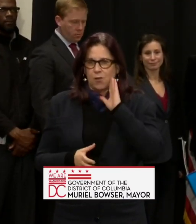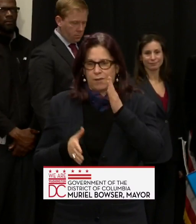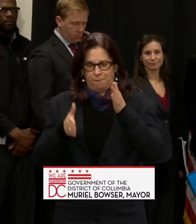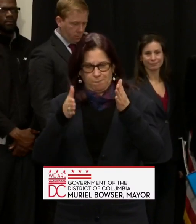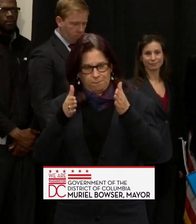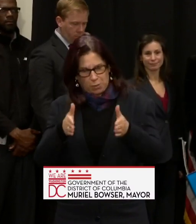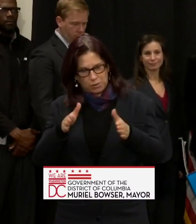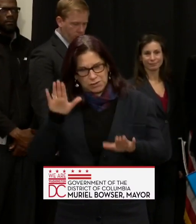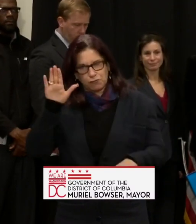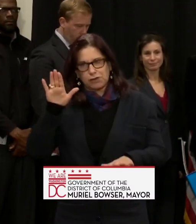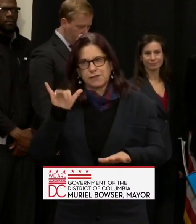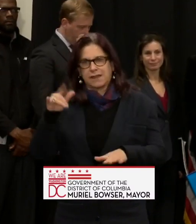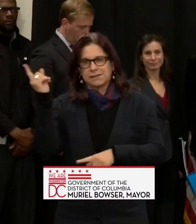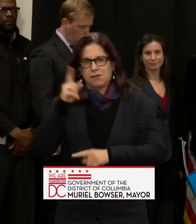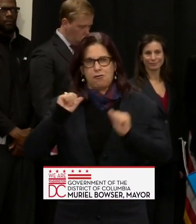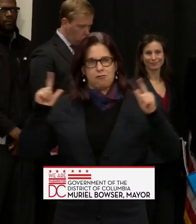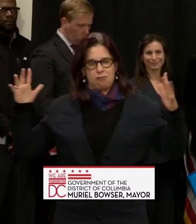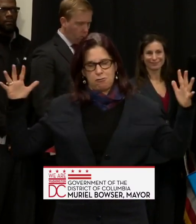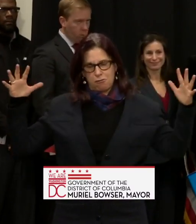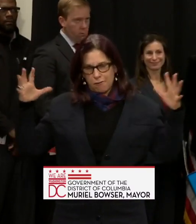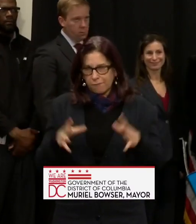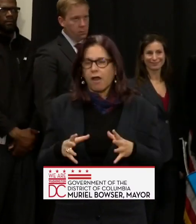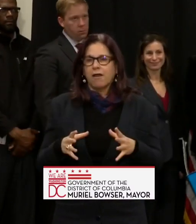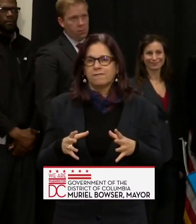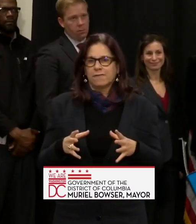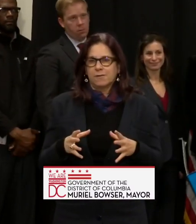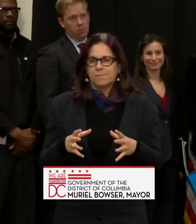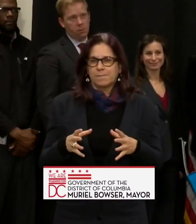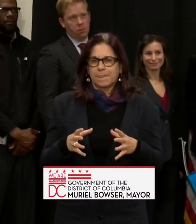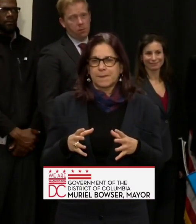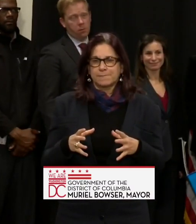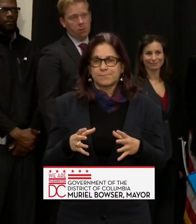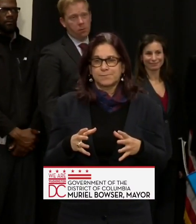THE INAUGURATION IS ONE DAY. IT IS FRIDAY, JANUARY 20TH, AND